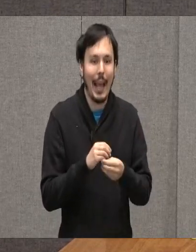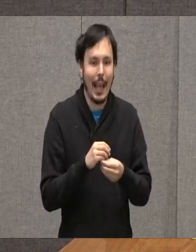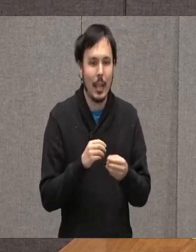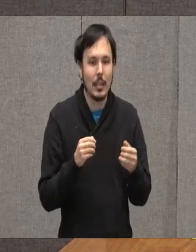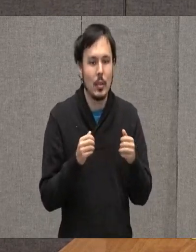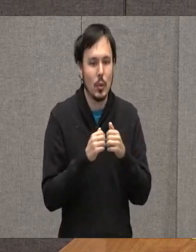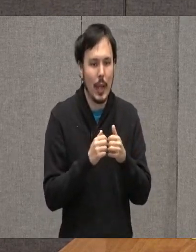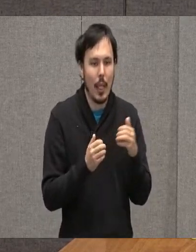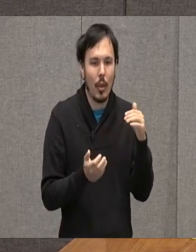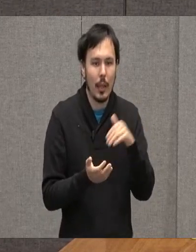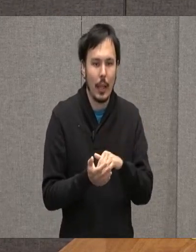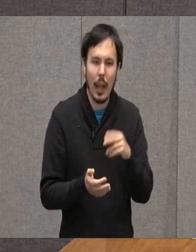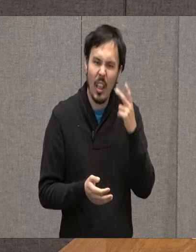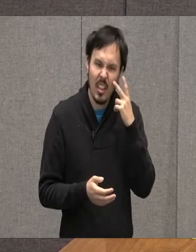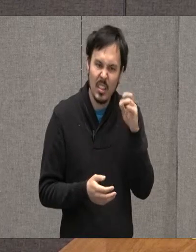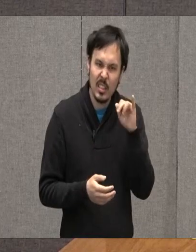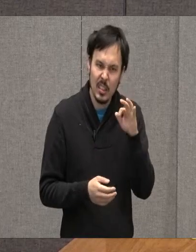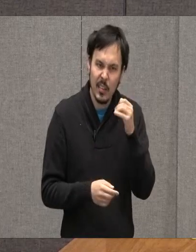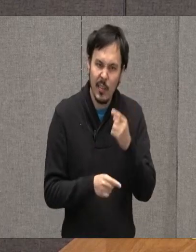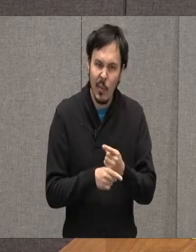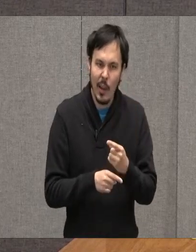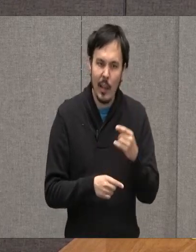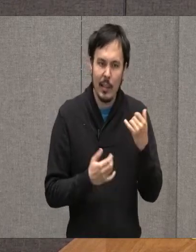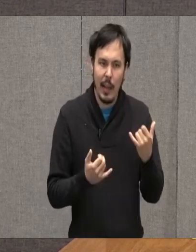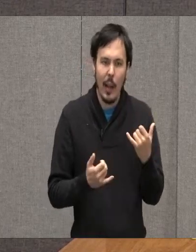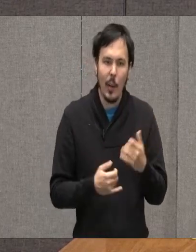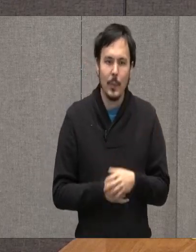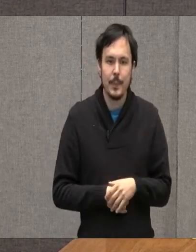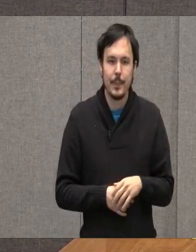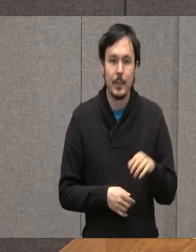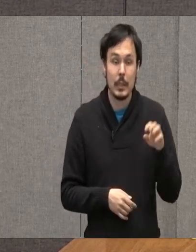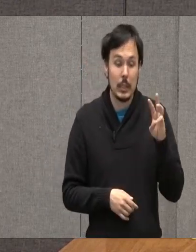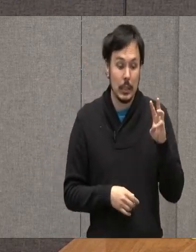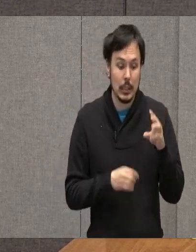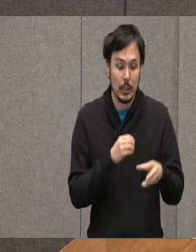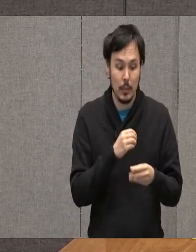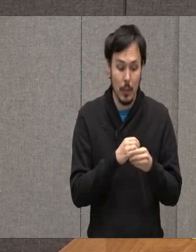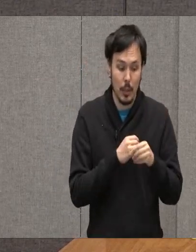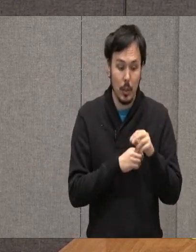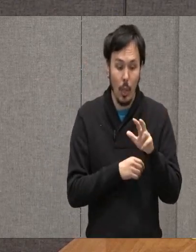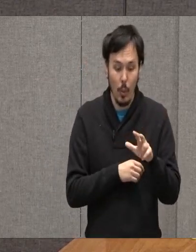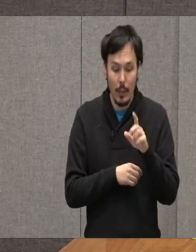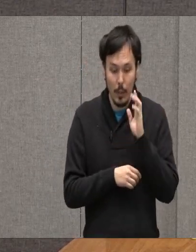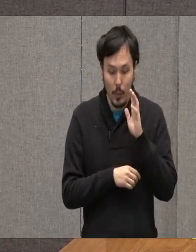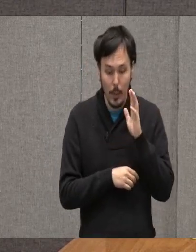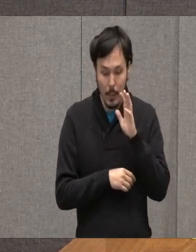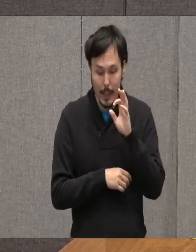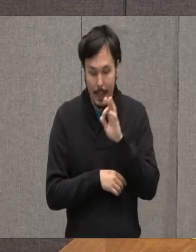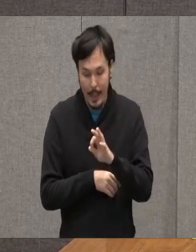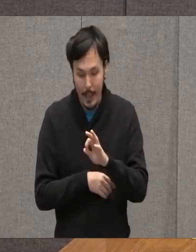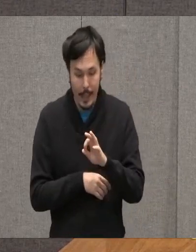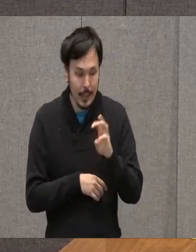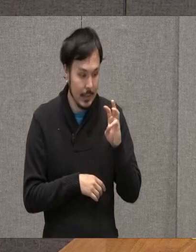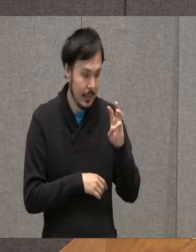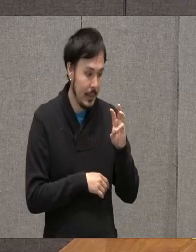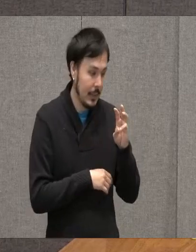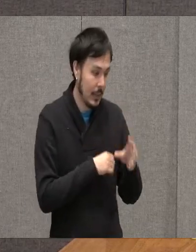Let's see if we get a palindrome now. Six plus three is nine, six plus three is nine.